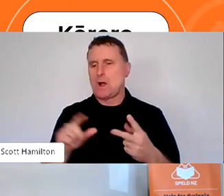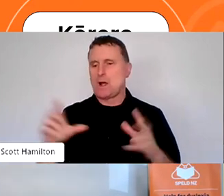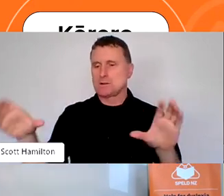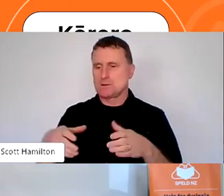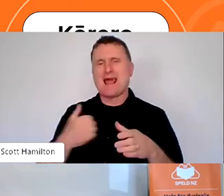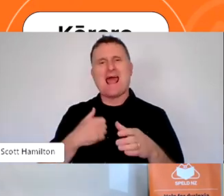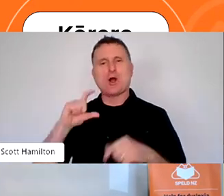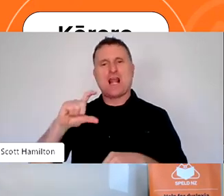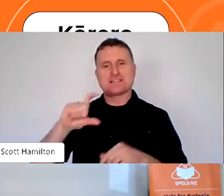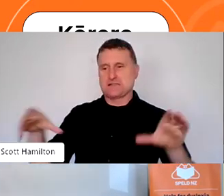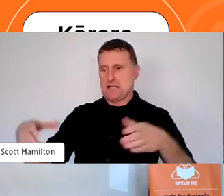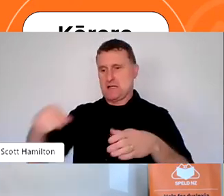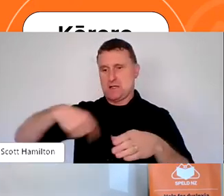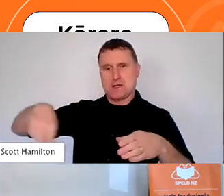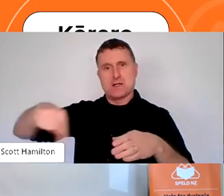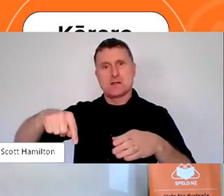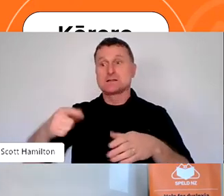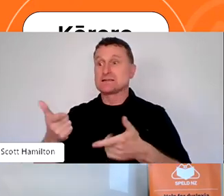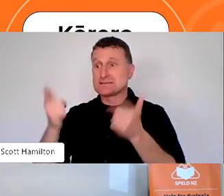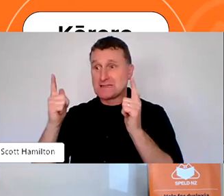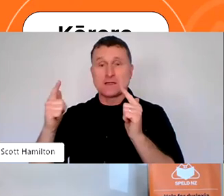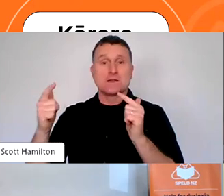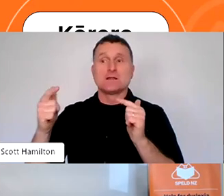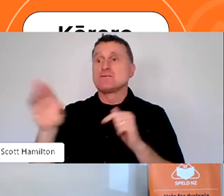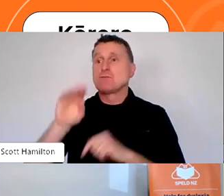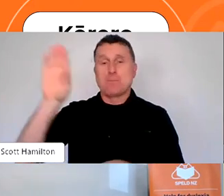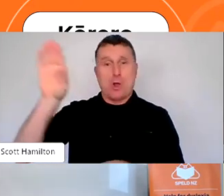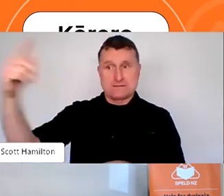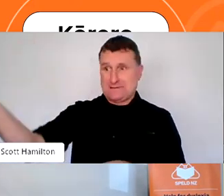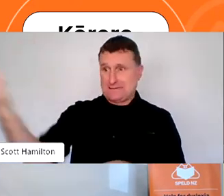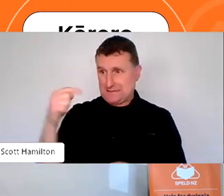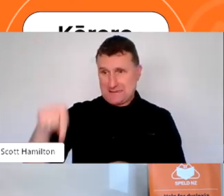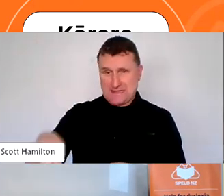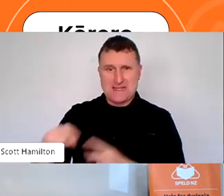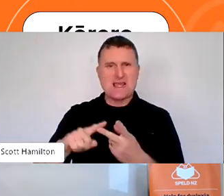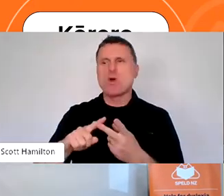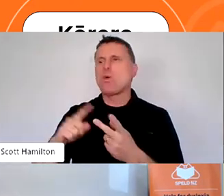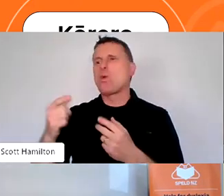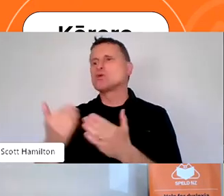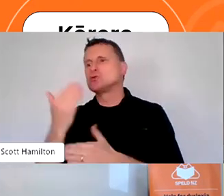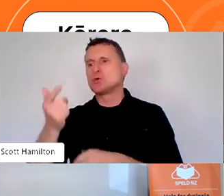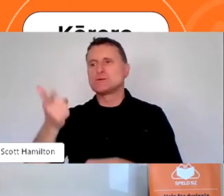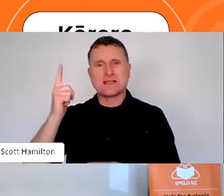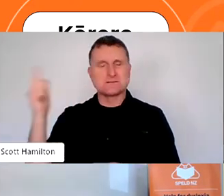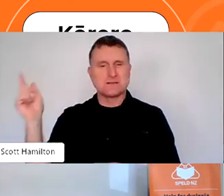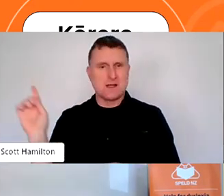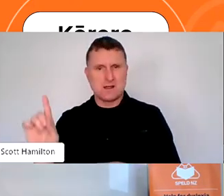where teachers are coming from overseas or, they're coming into the system, especially teachers that have been teaching one or